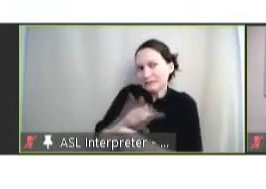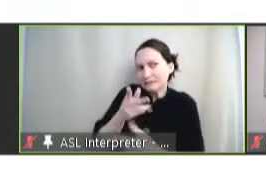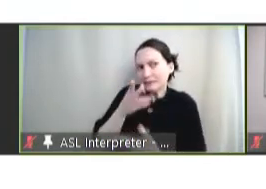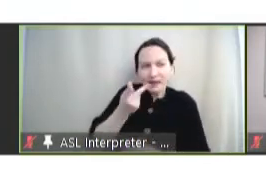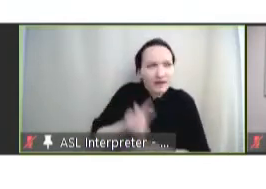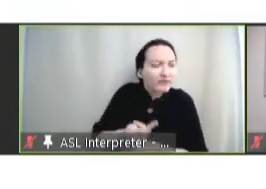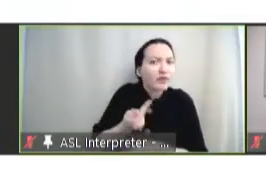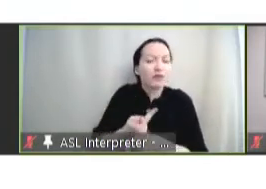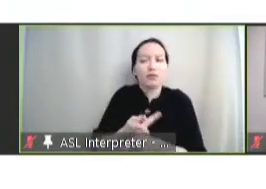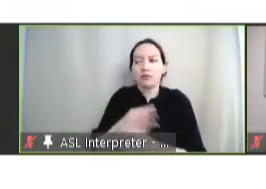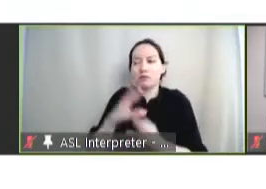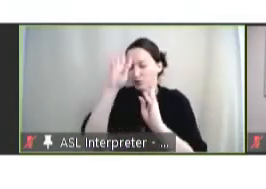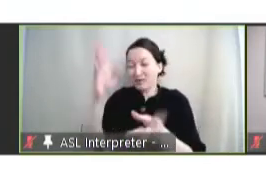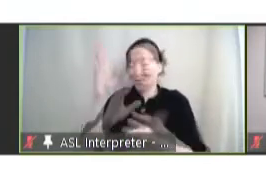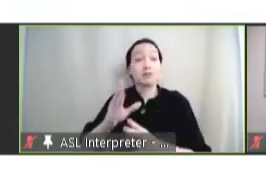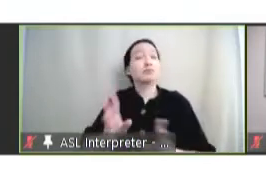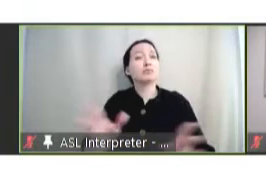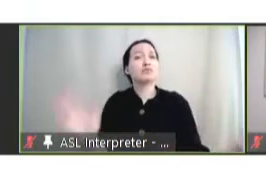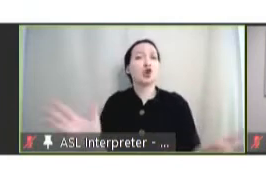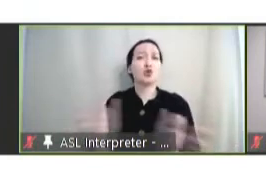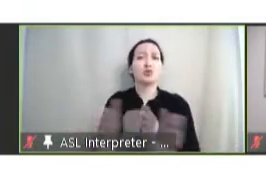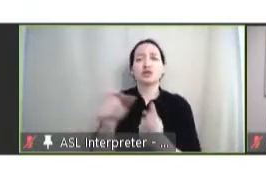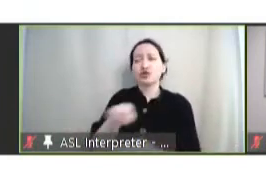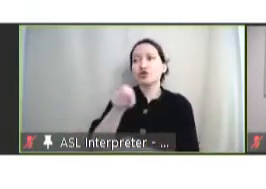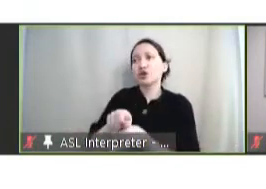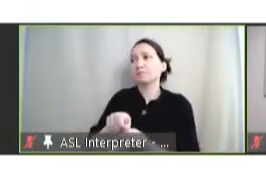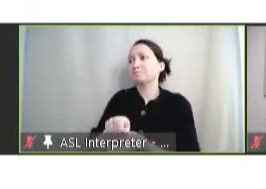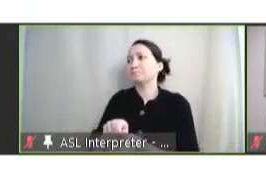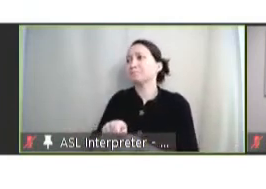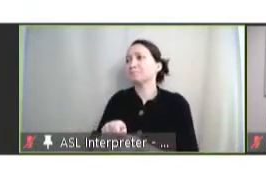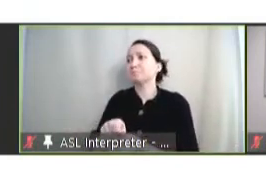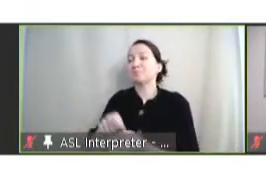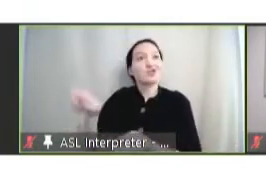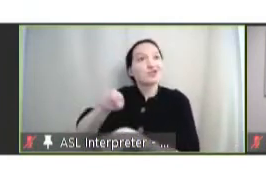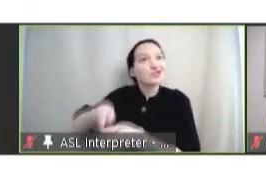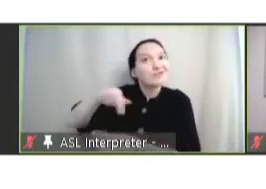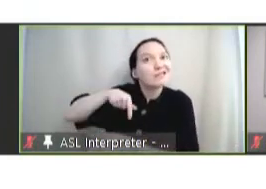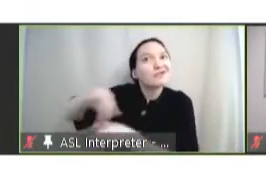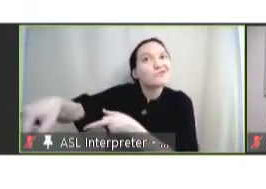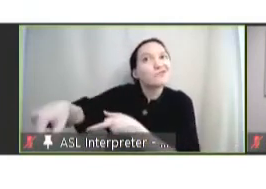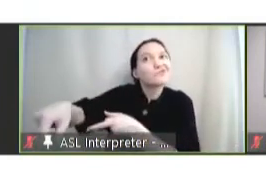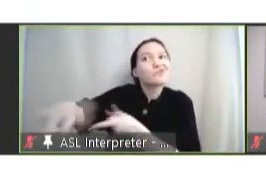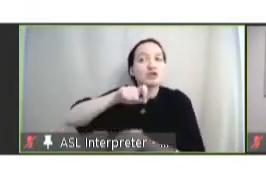that could enable you to talk to certain whether it's certain industries, certain demographics,